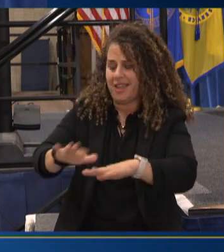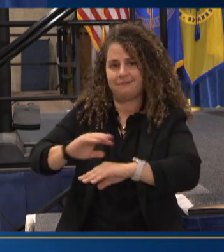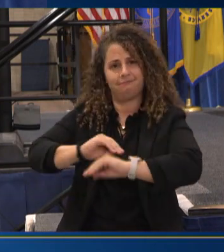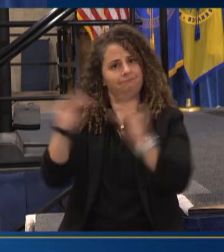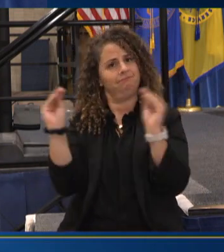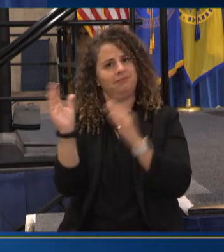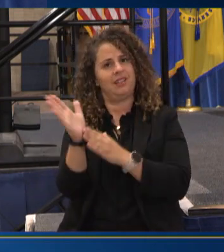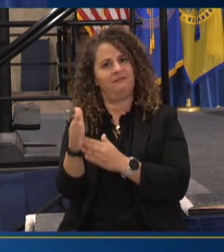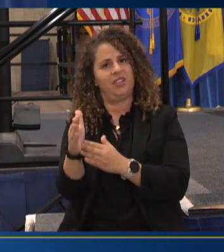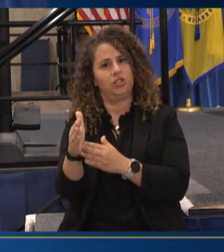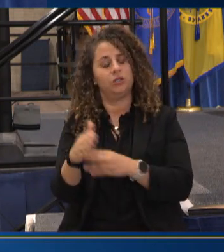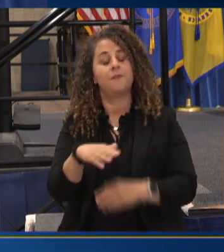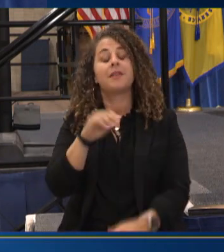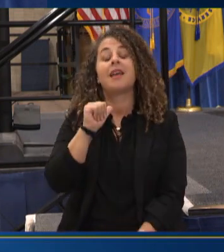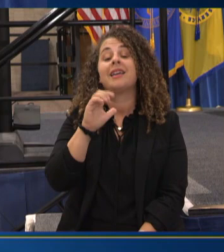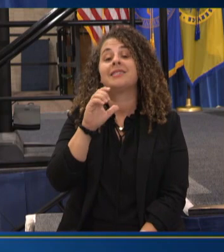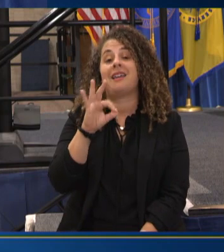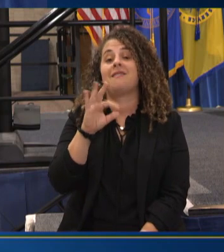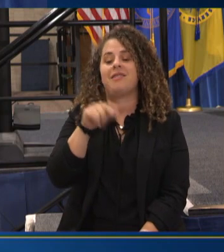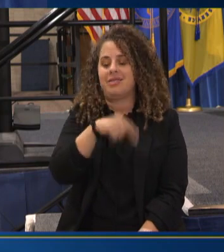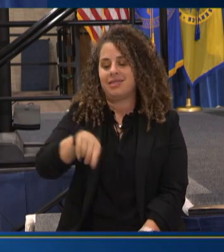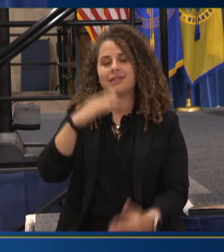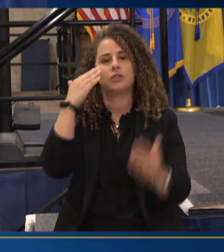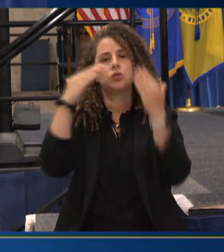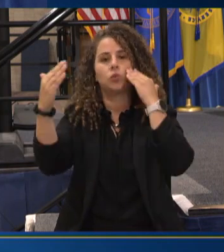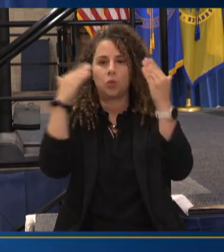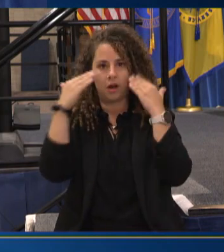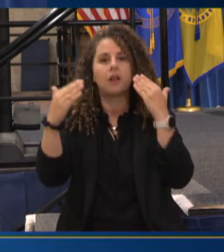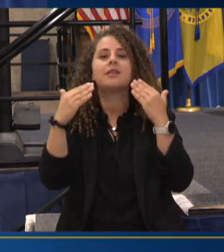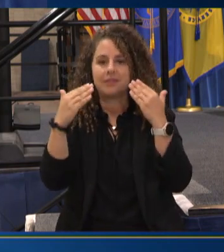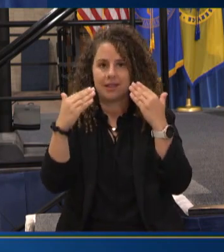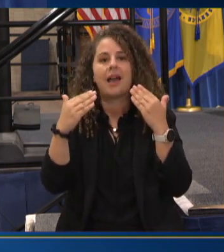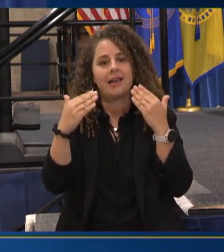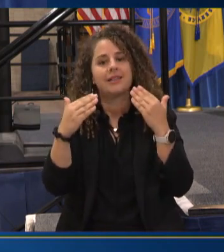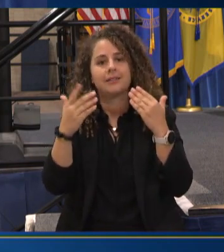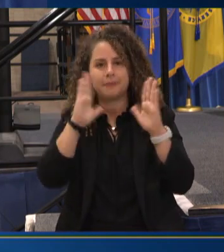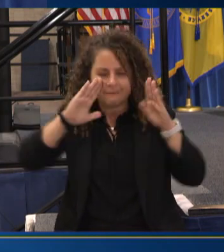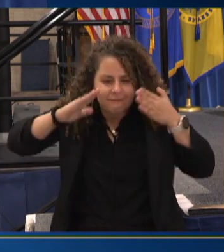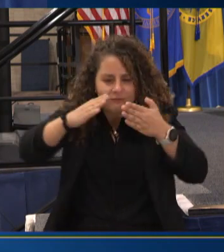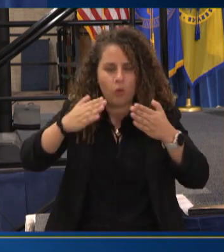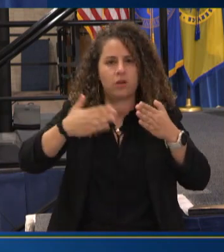So at ACF, this awareness has enabled our focus on initiatives at the community and